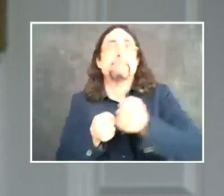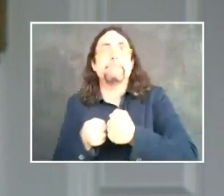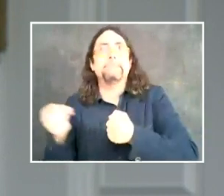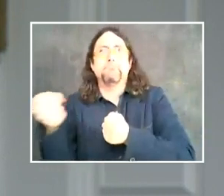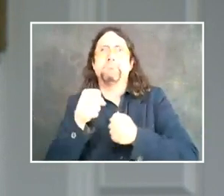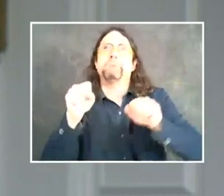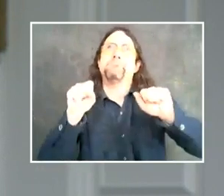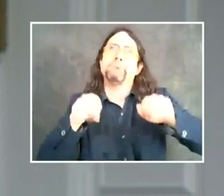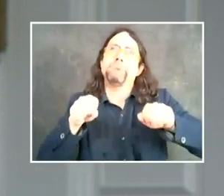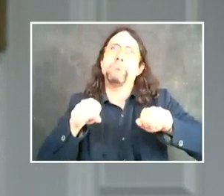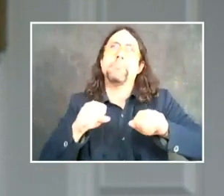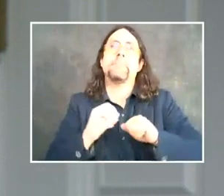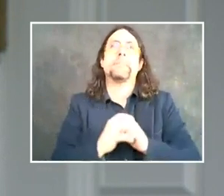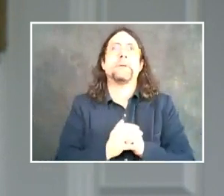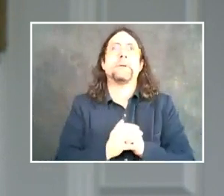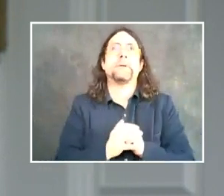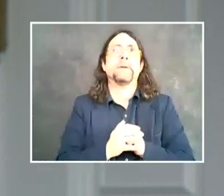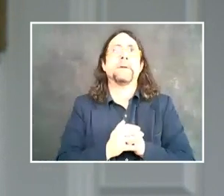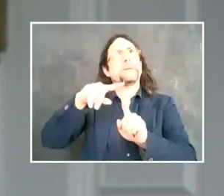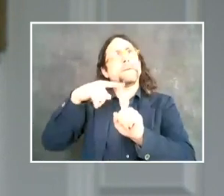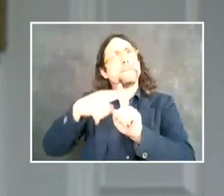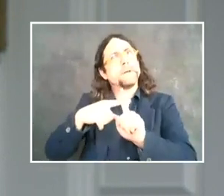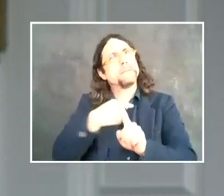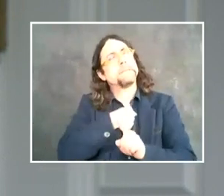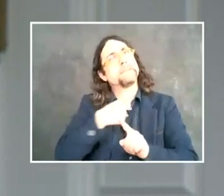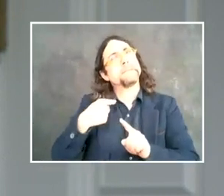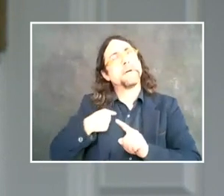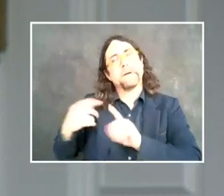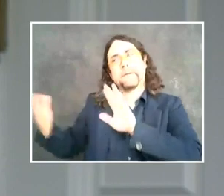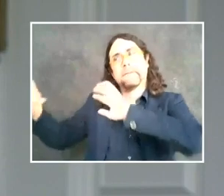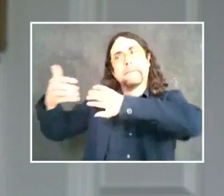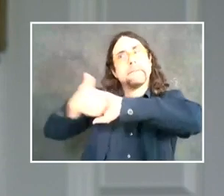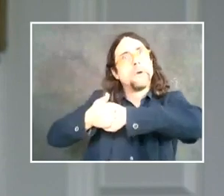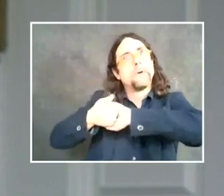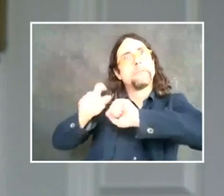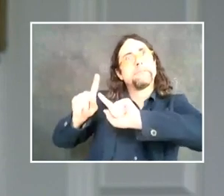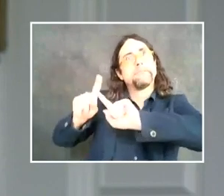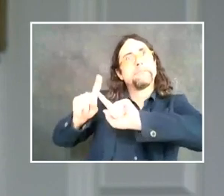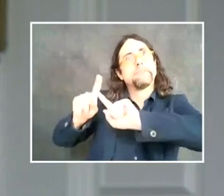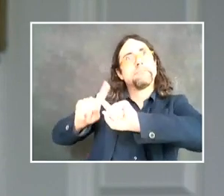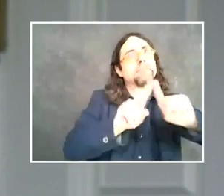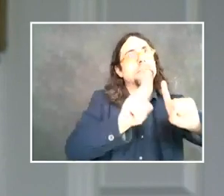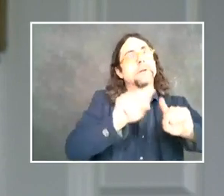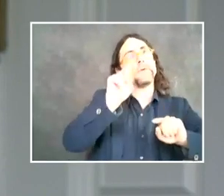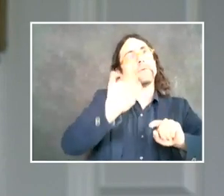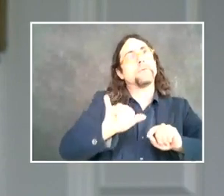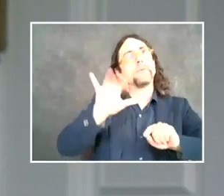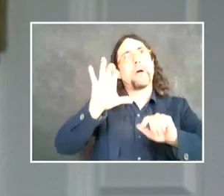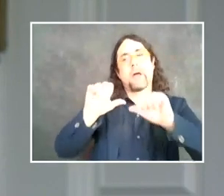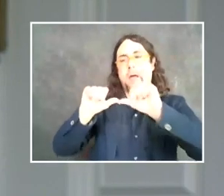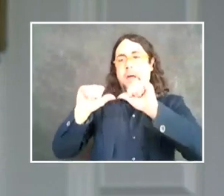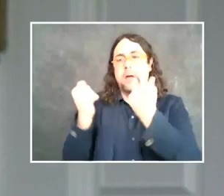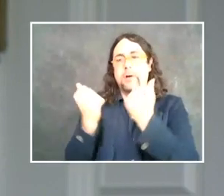CITY AGENCIES AND WE WOULD NOT BE AGAINST CONTINUING TO DO THAT. BUT WE'RE ALSO GOING TO DO IT